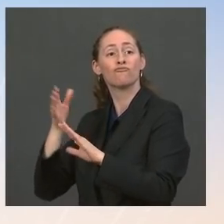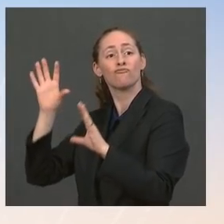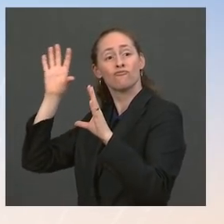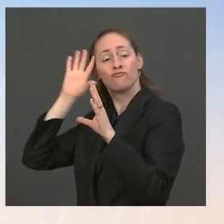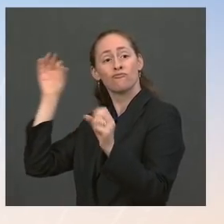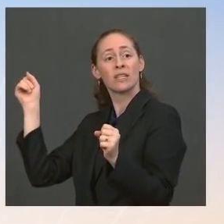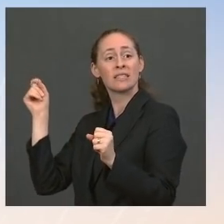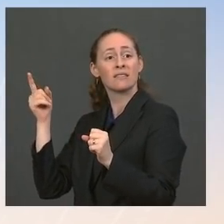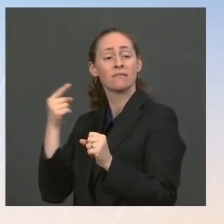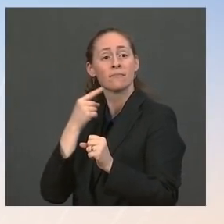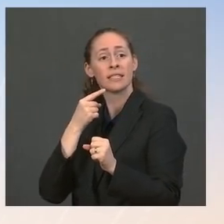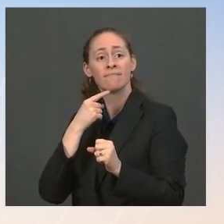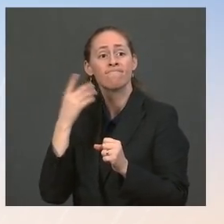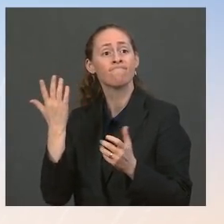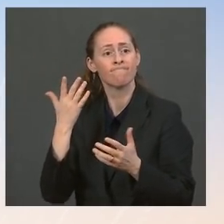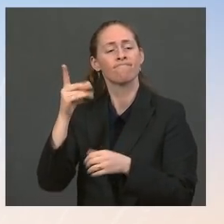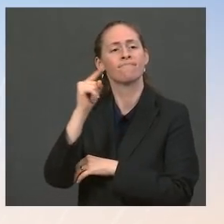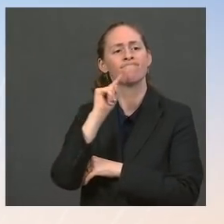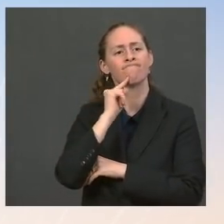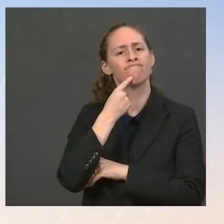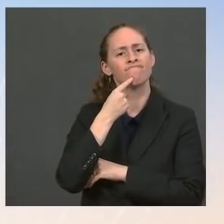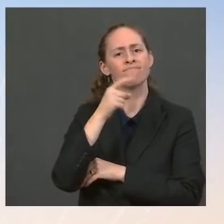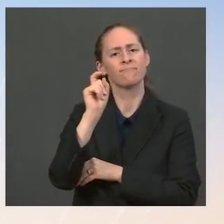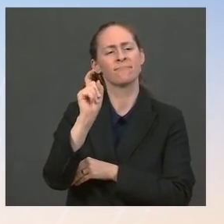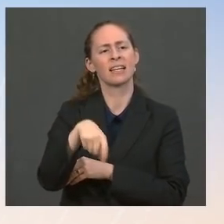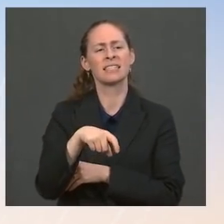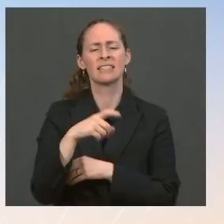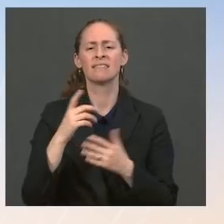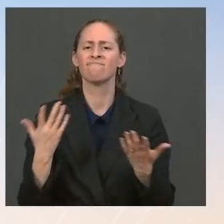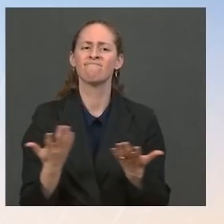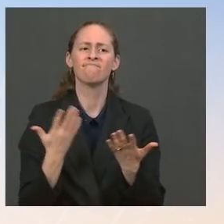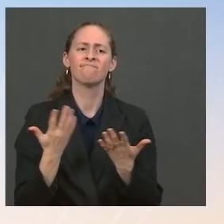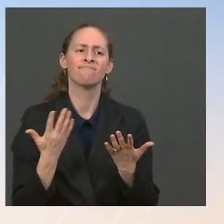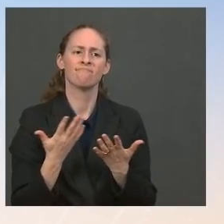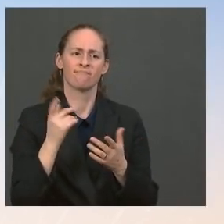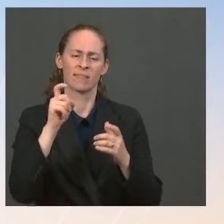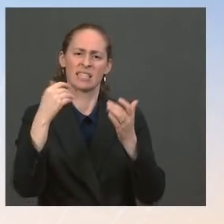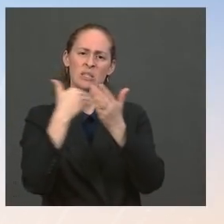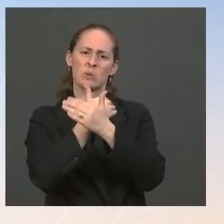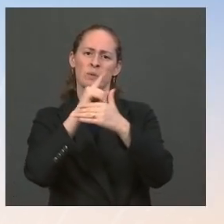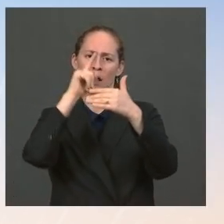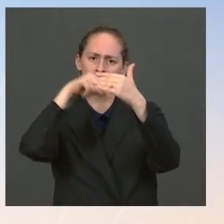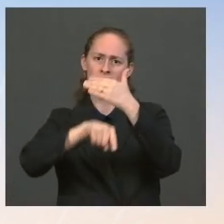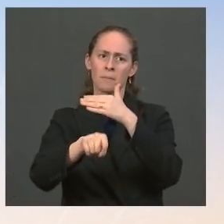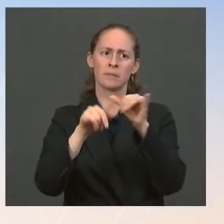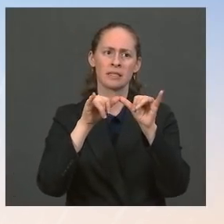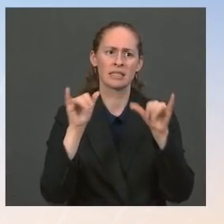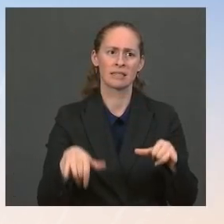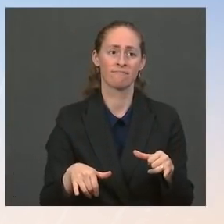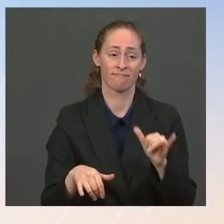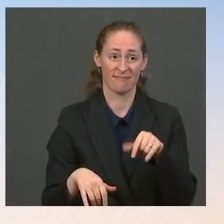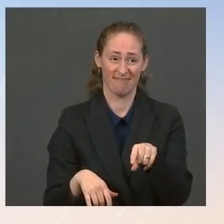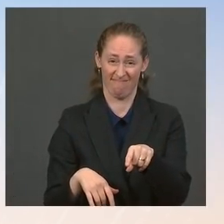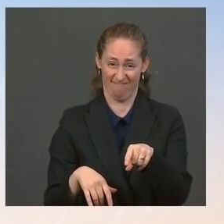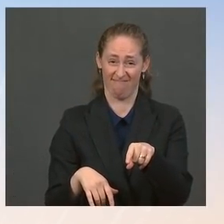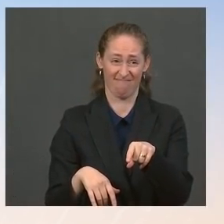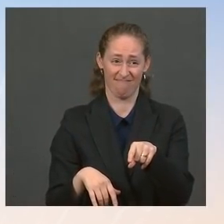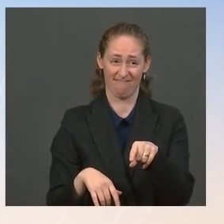to create a pathway and an asylum system. This doesn't seem to be the case when it comes to Haitian immigrants. Secretary Mayorkas: Oh, if --